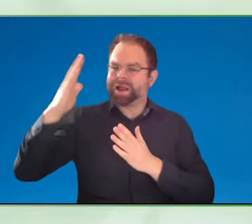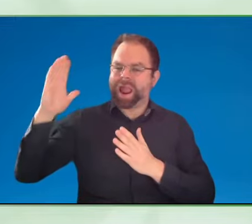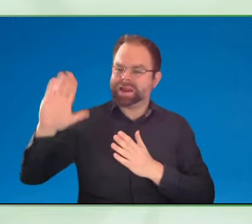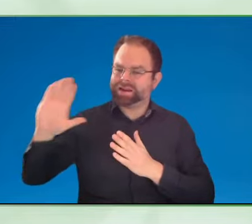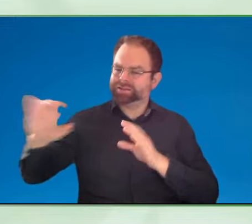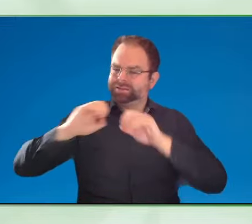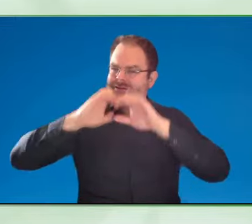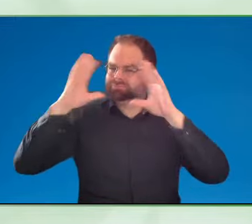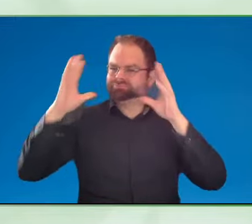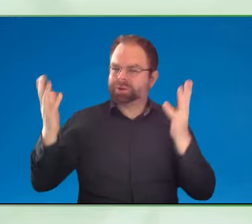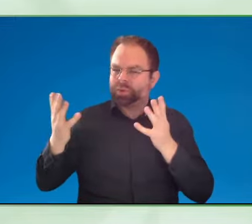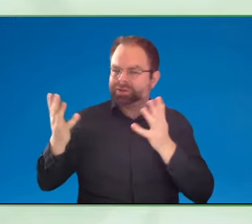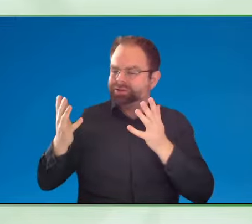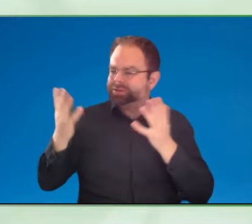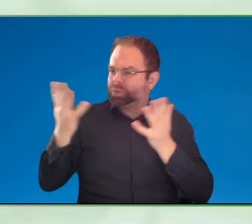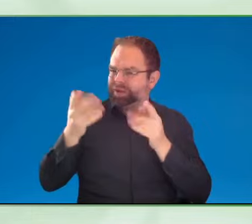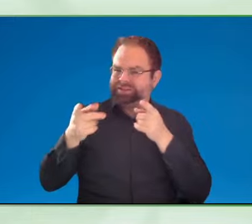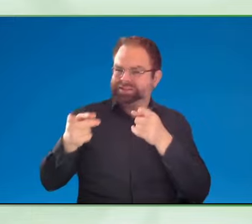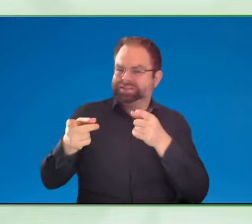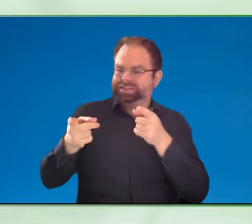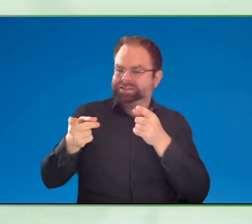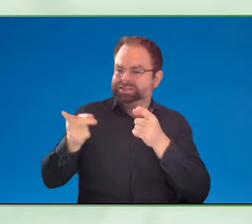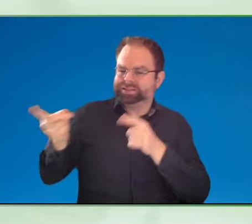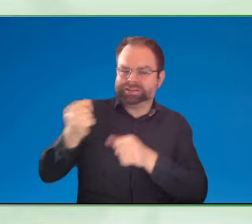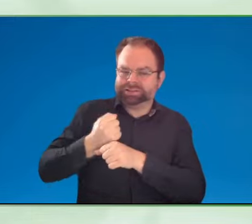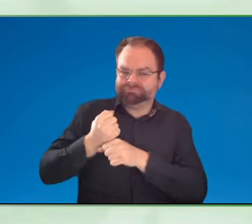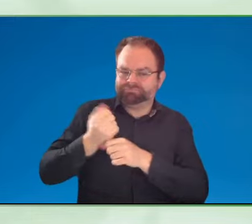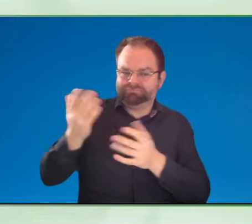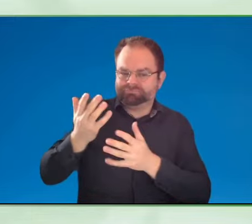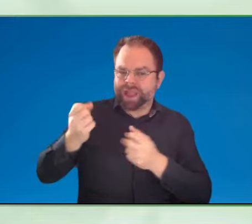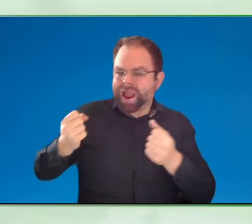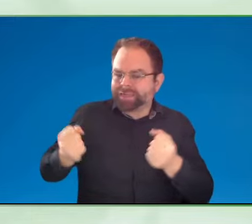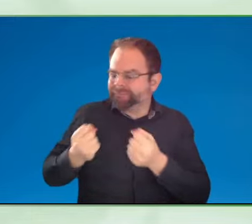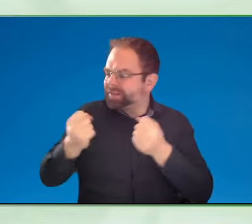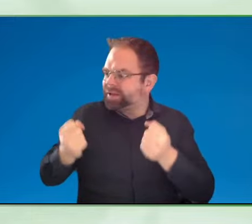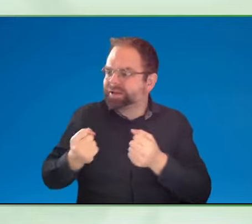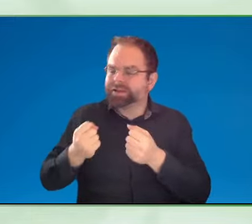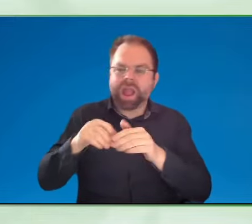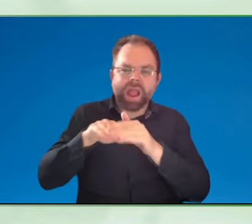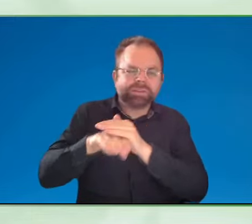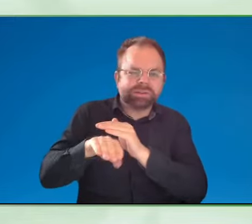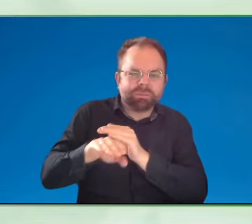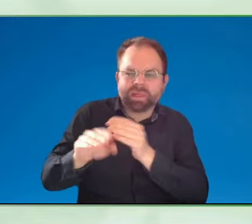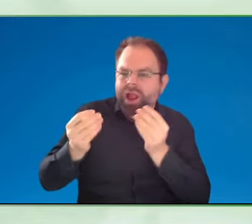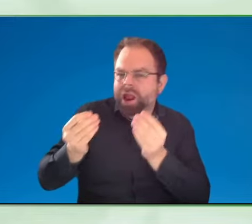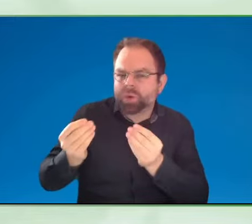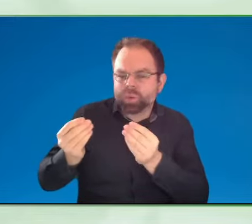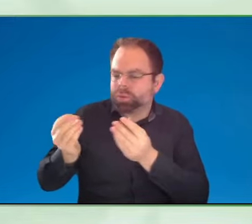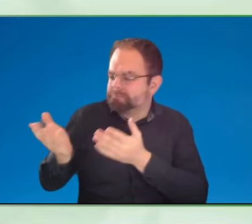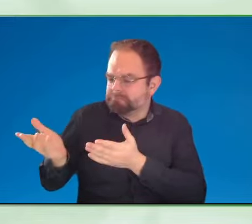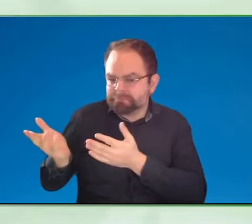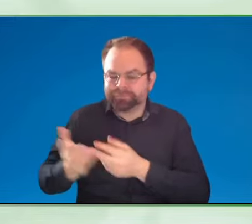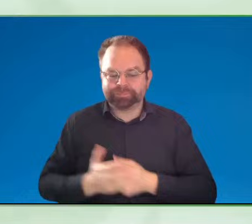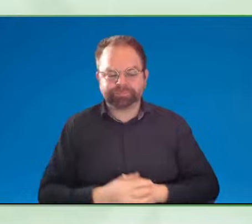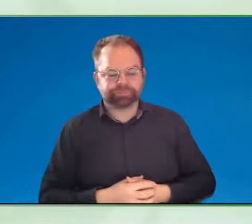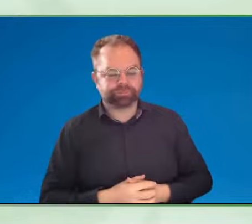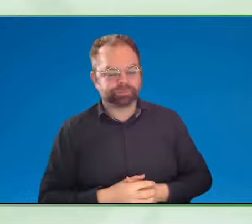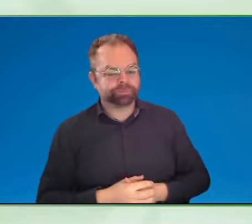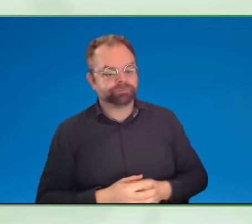In Singapore we are doing quite a bit beyond books and we are looking at how we can encourage